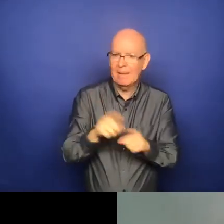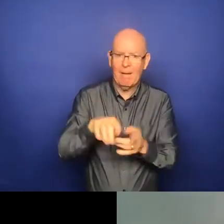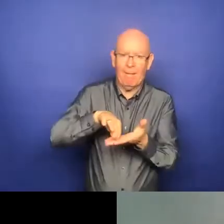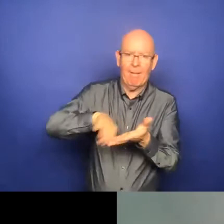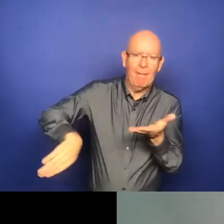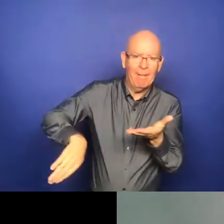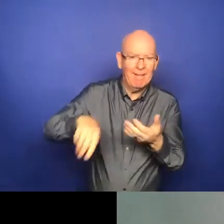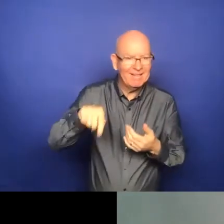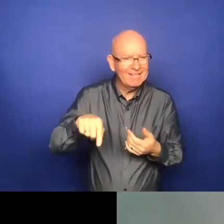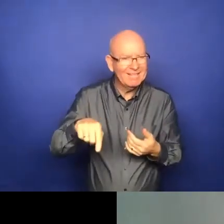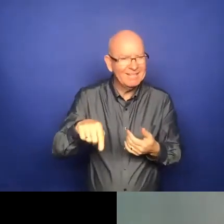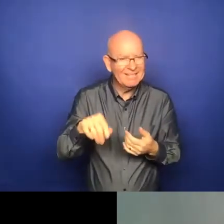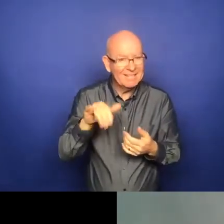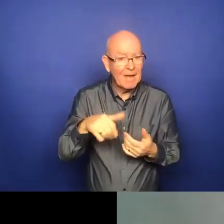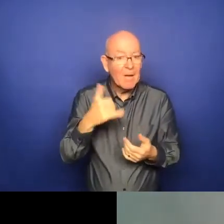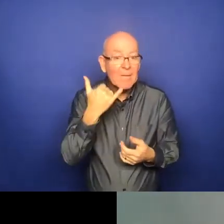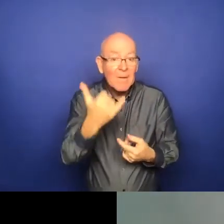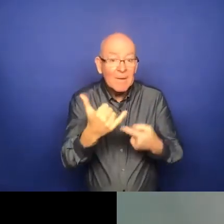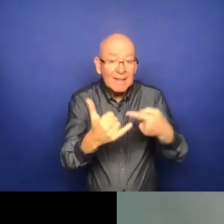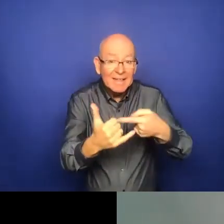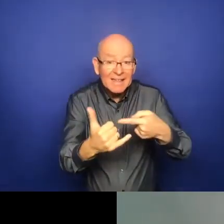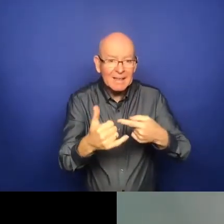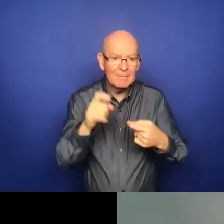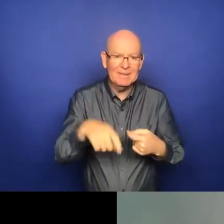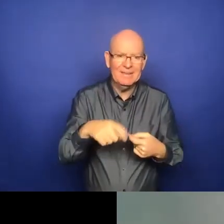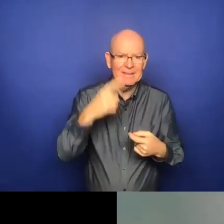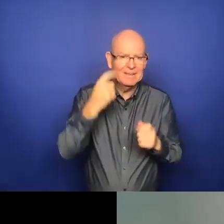. There are kind of a whole host of ways that one can meet these